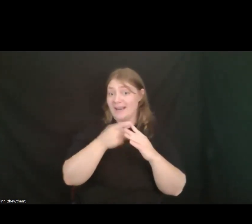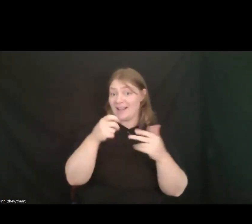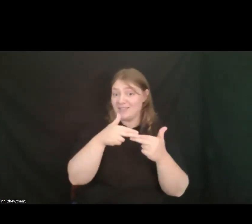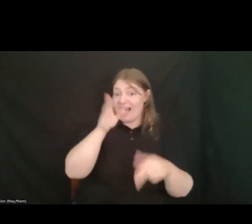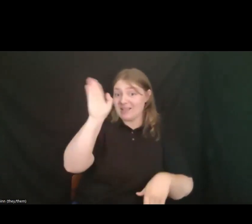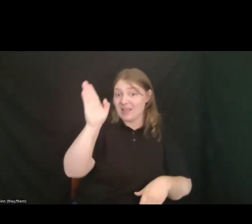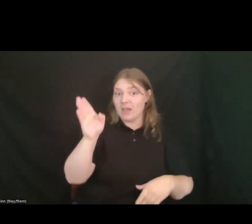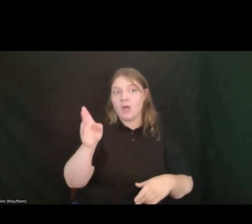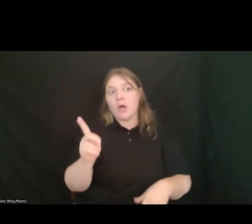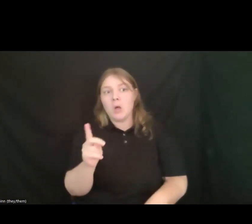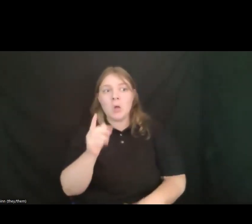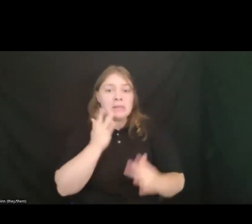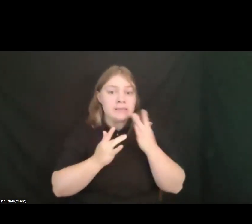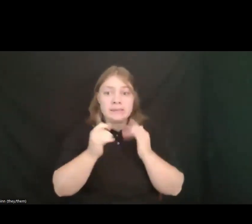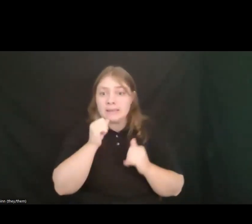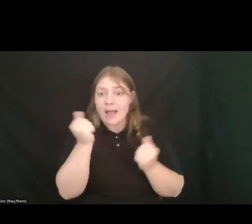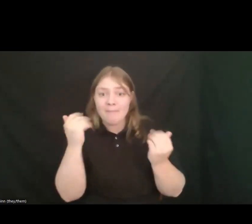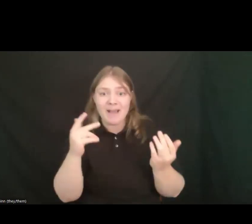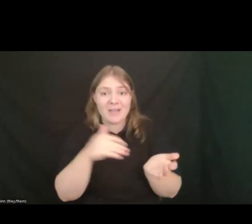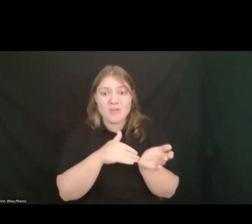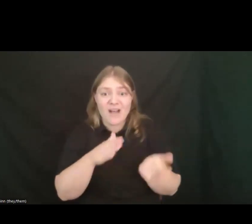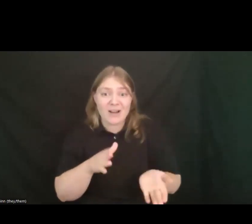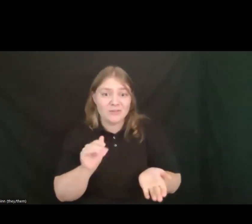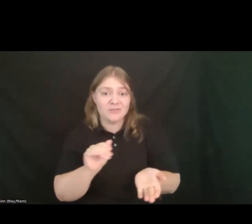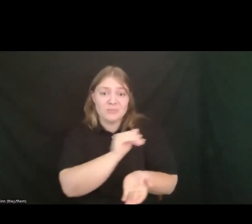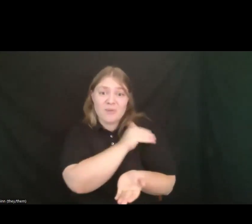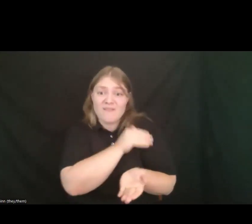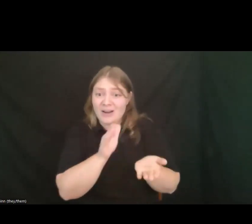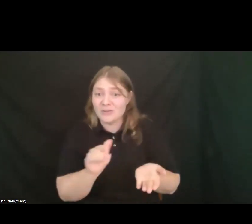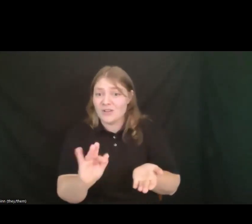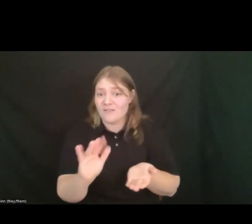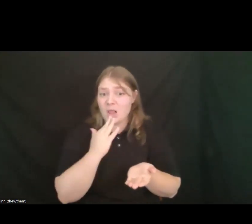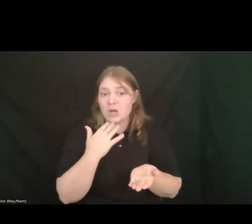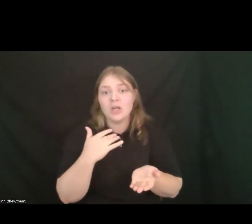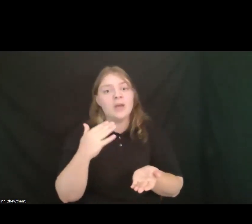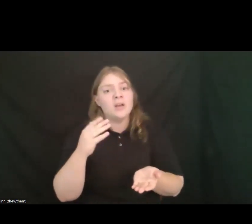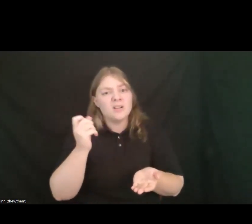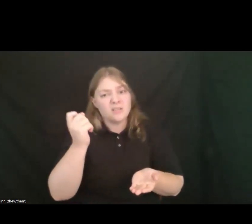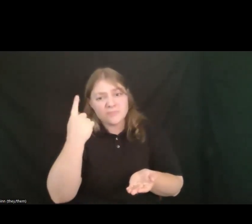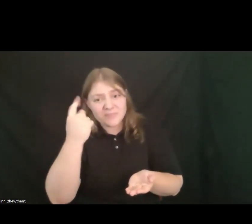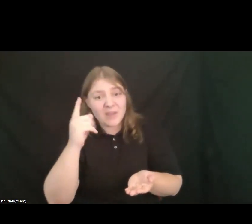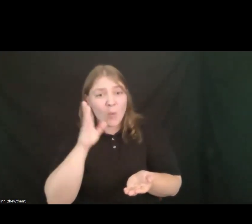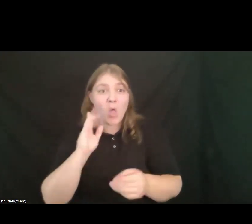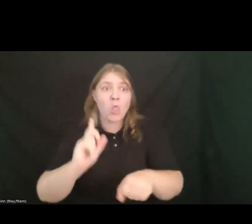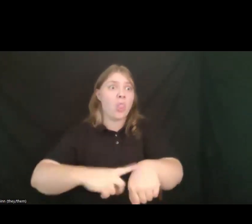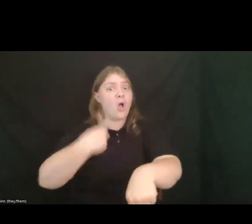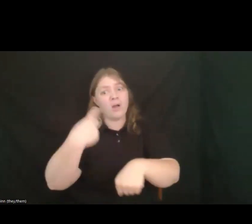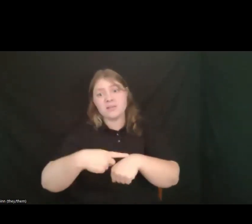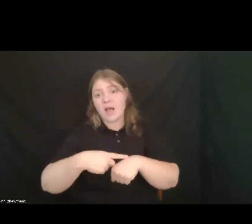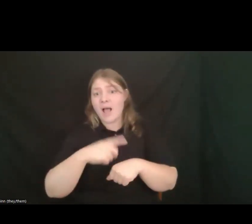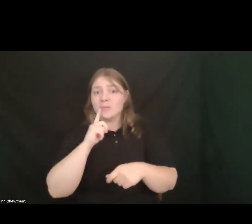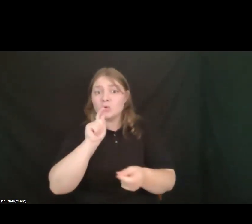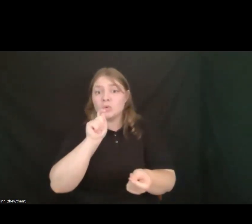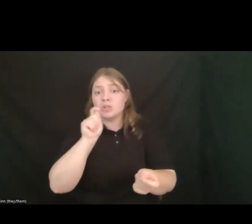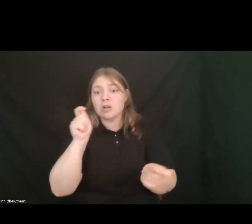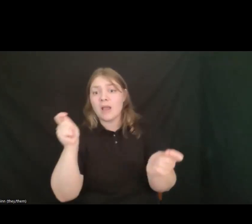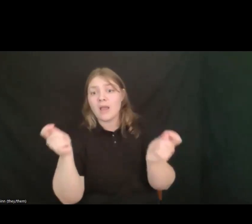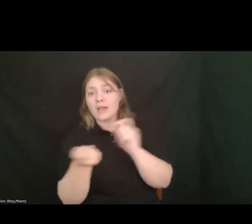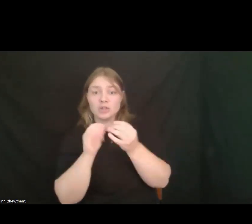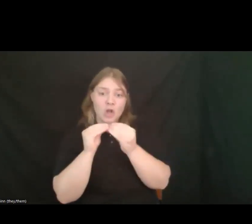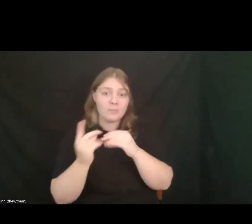to take years to change that let's be real it's going to take a long time to change those numbers